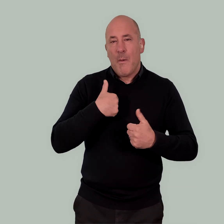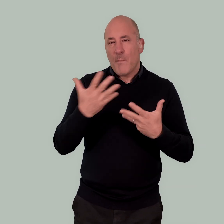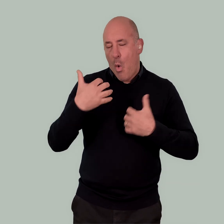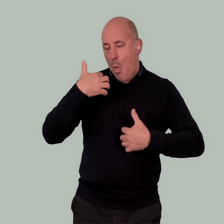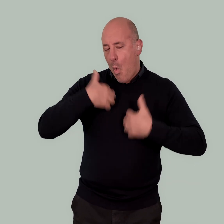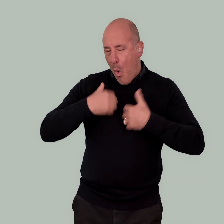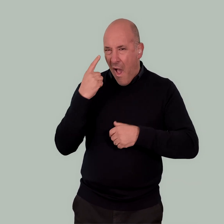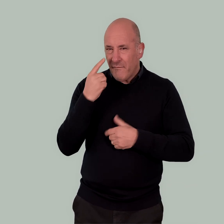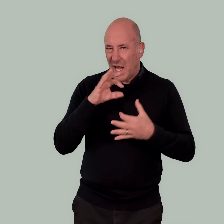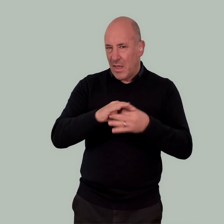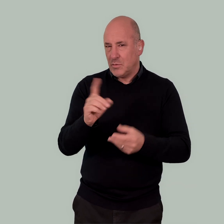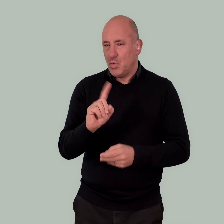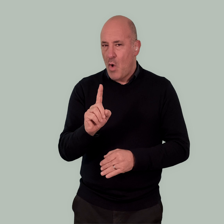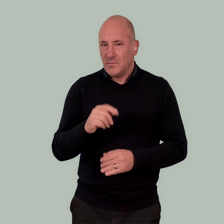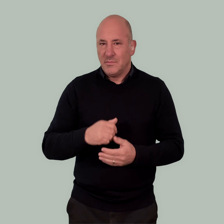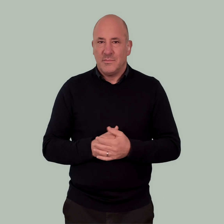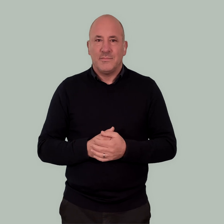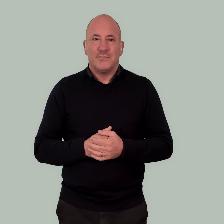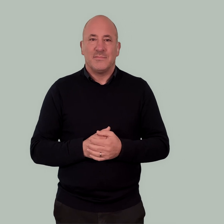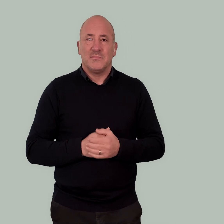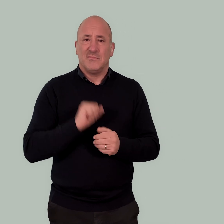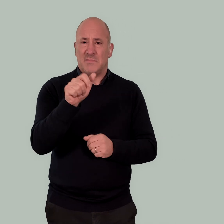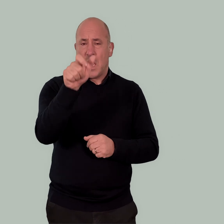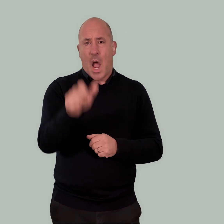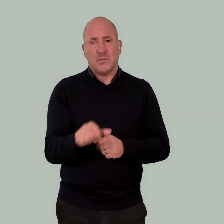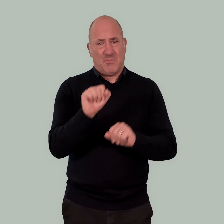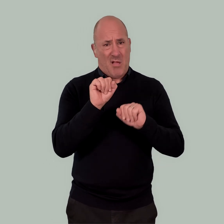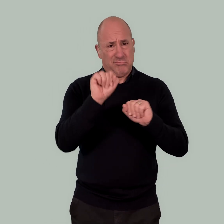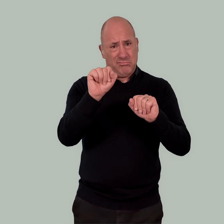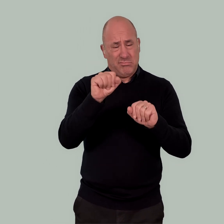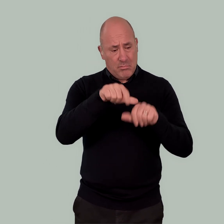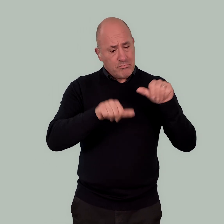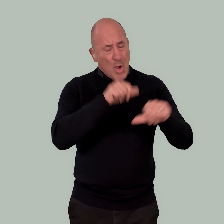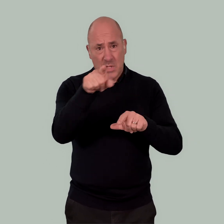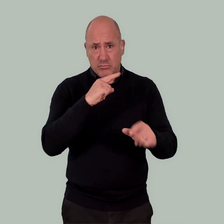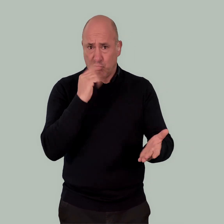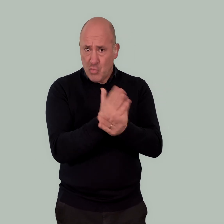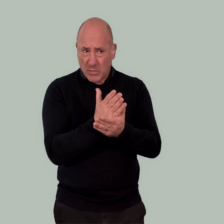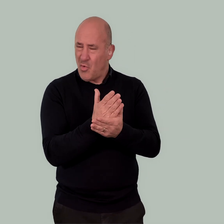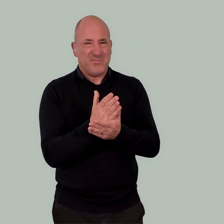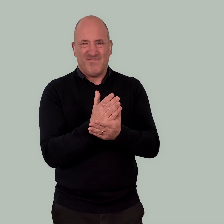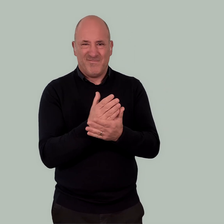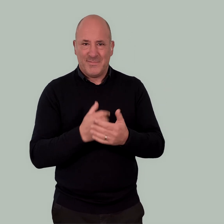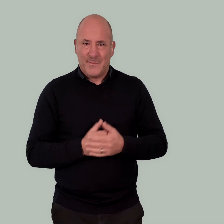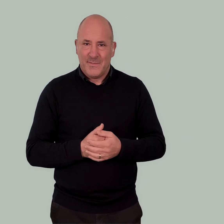the Review is particularly interested in: Customer trust in the process